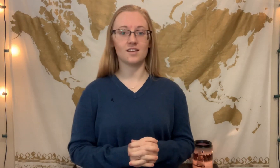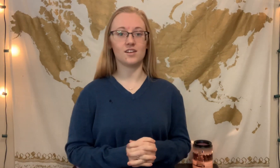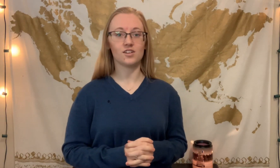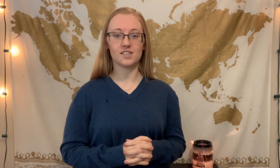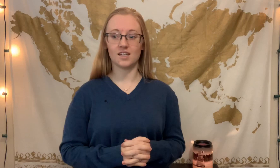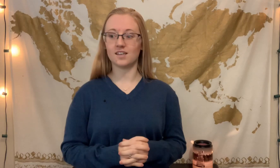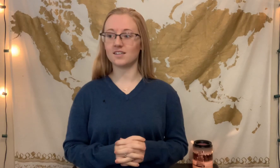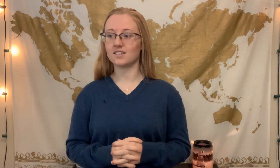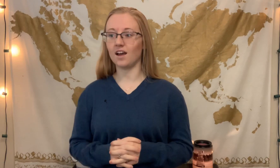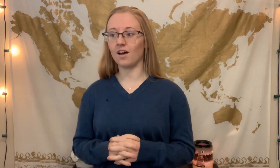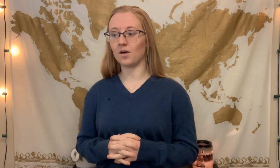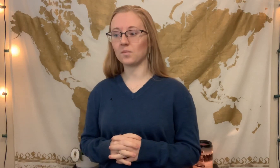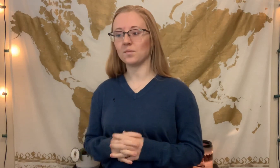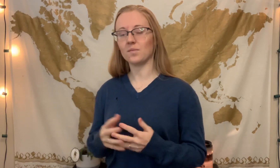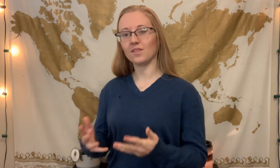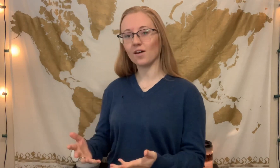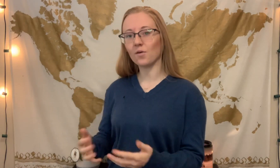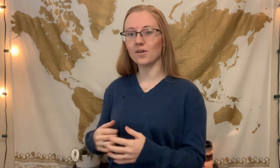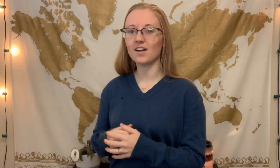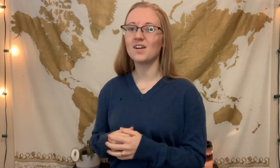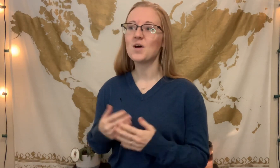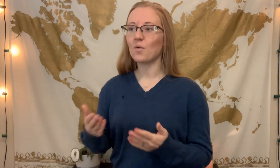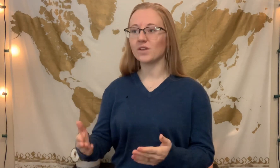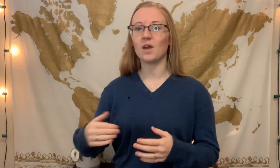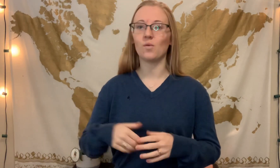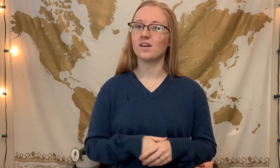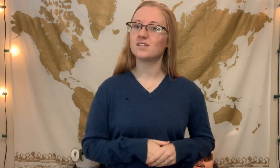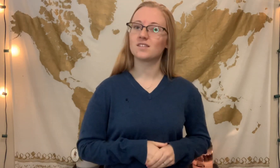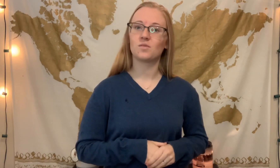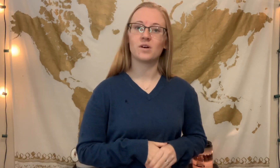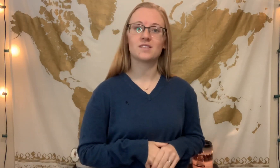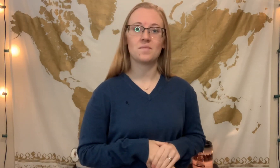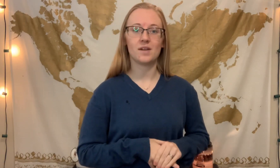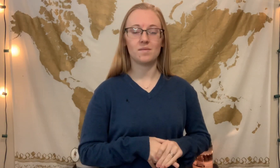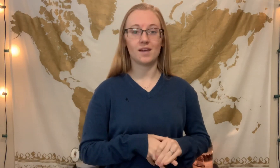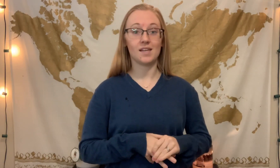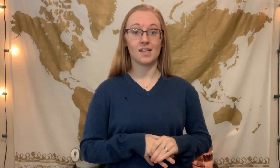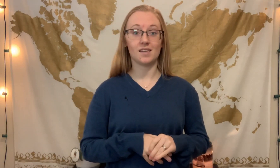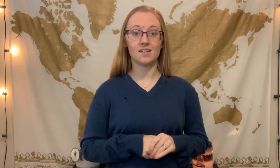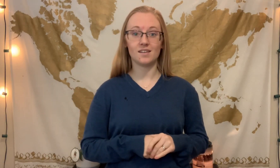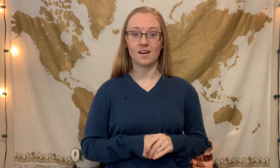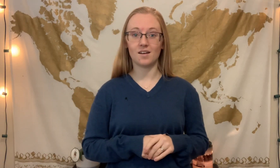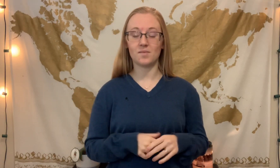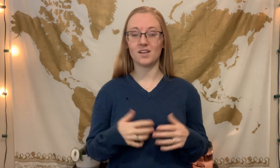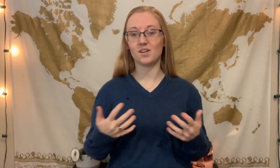understand their order. What they want, what somebody may need and in an